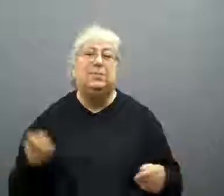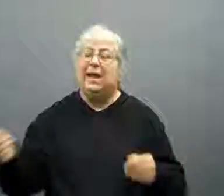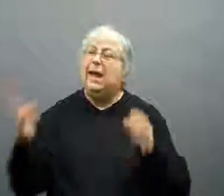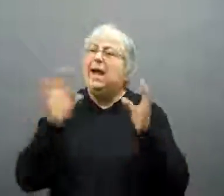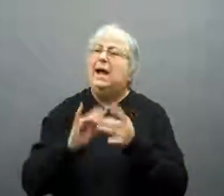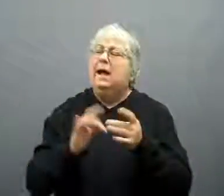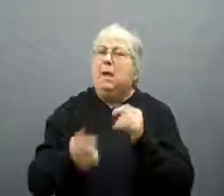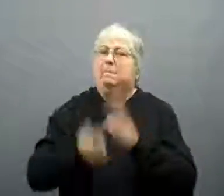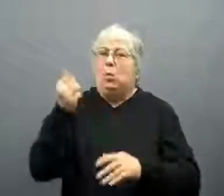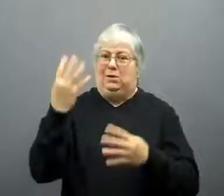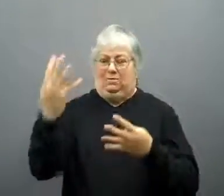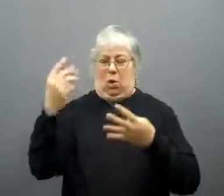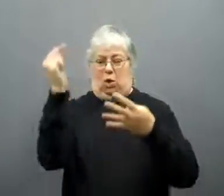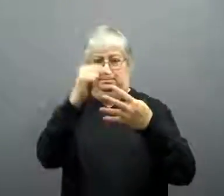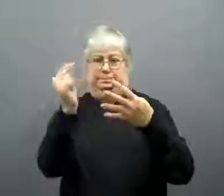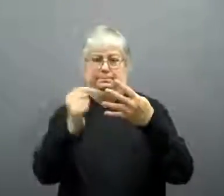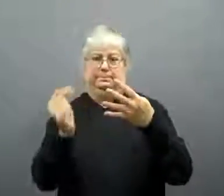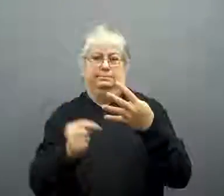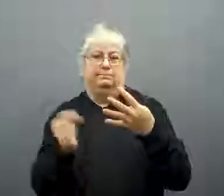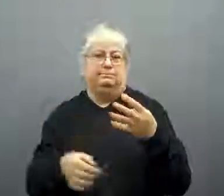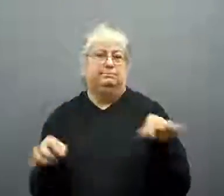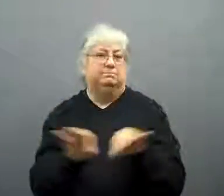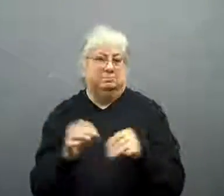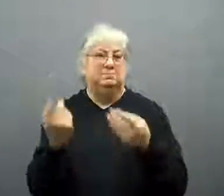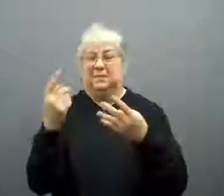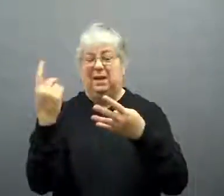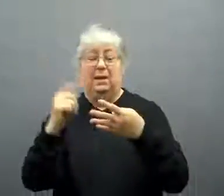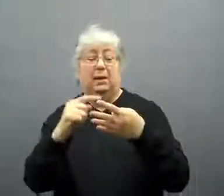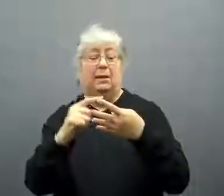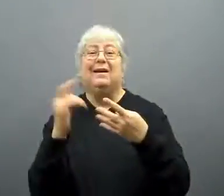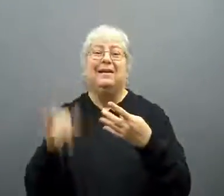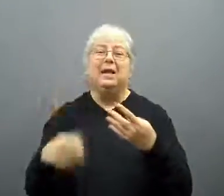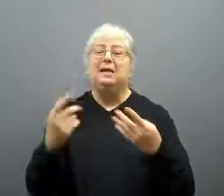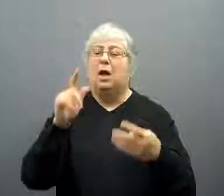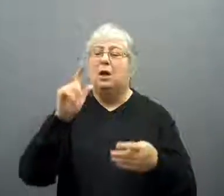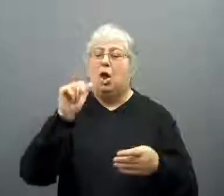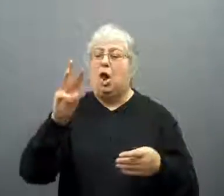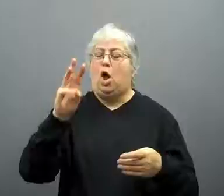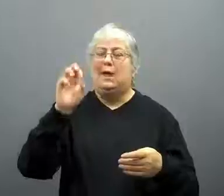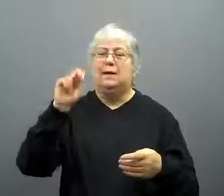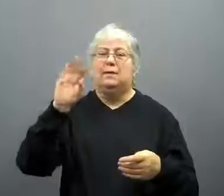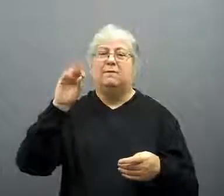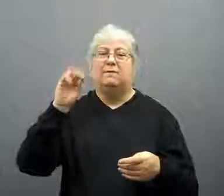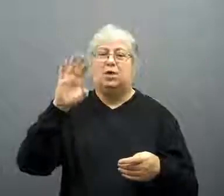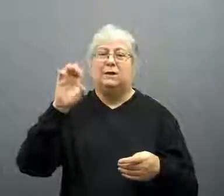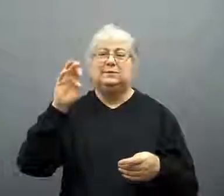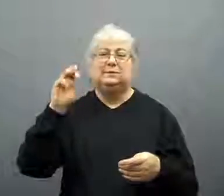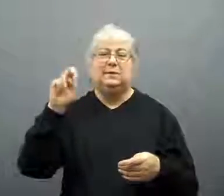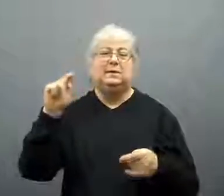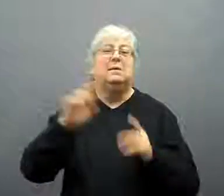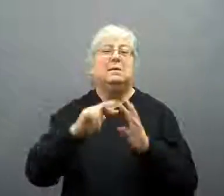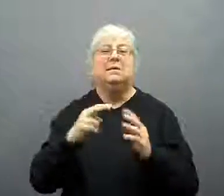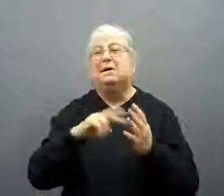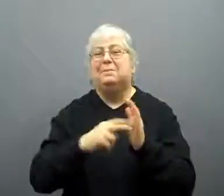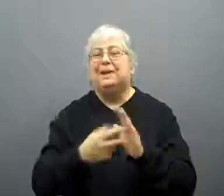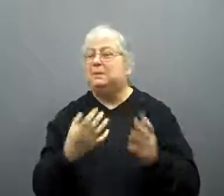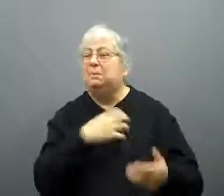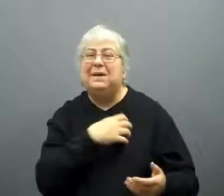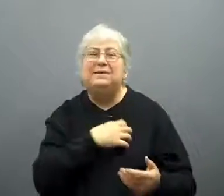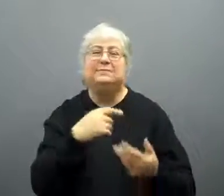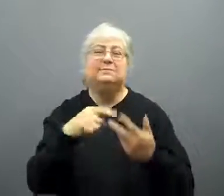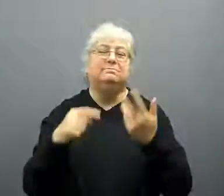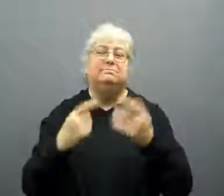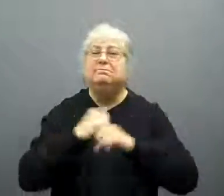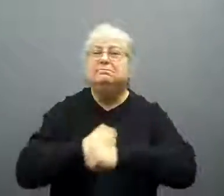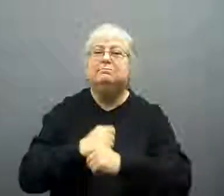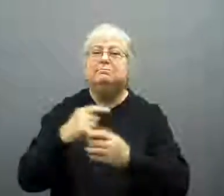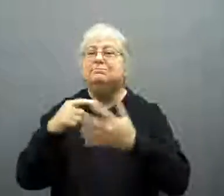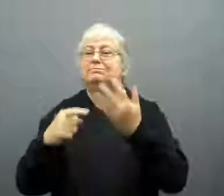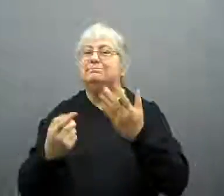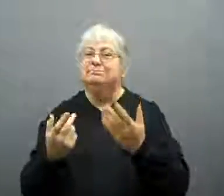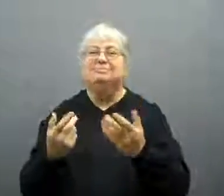He spoke of four key elements: